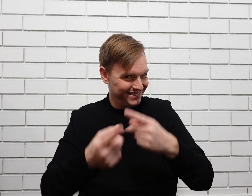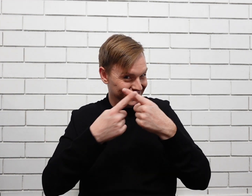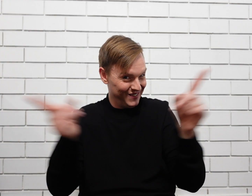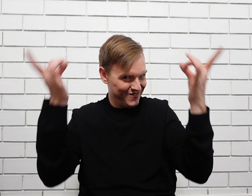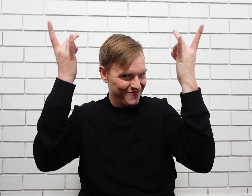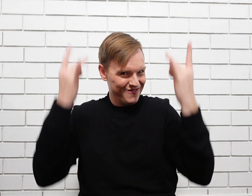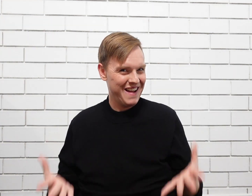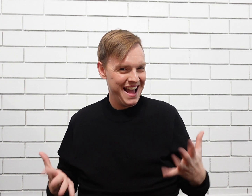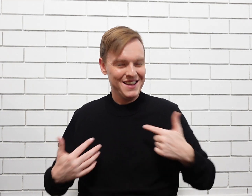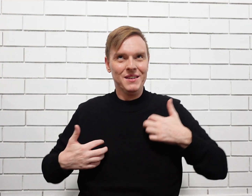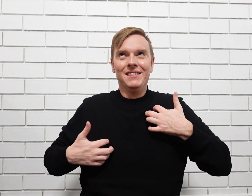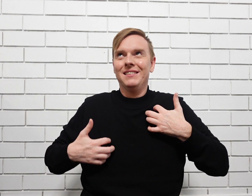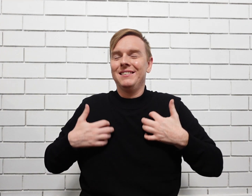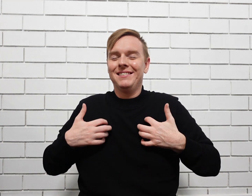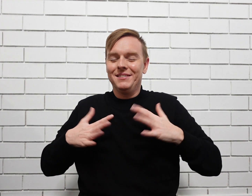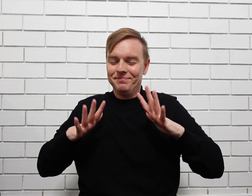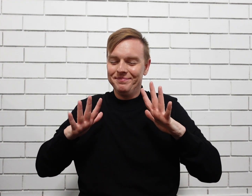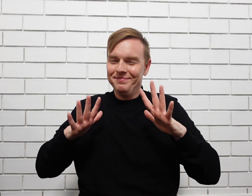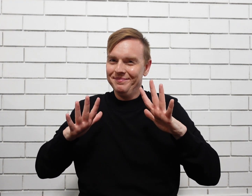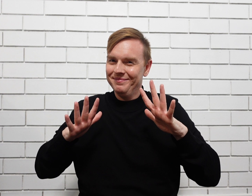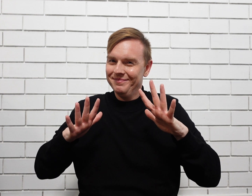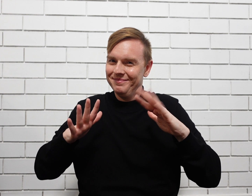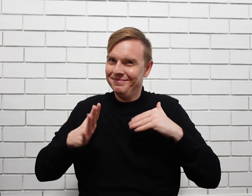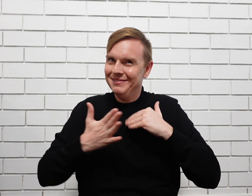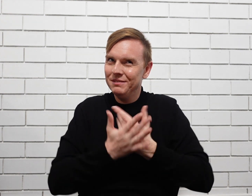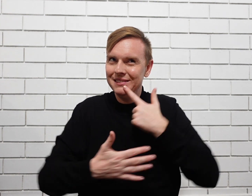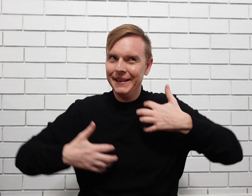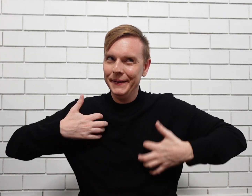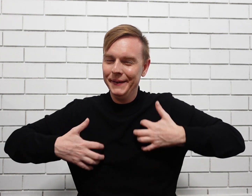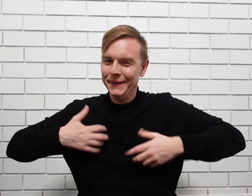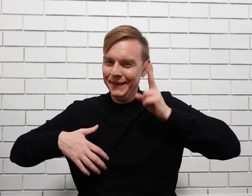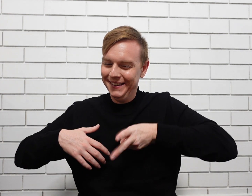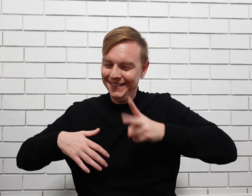Are you guys ready to watch this video? I'm exc-- I always say "I'm excited",